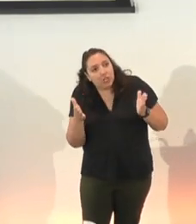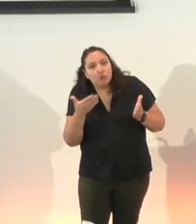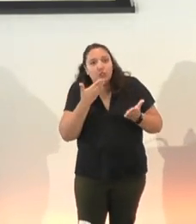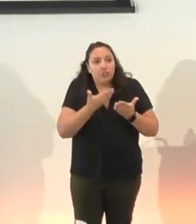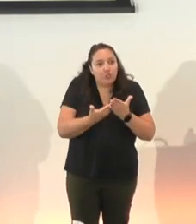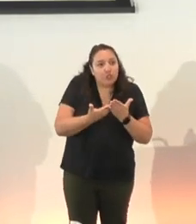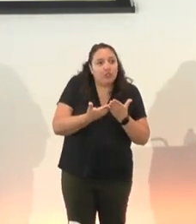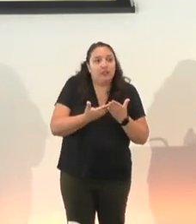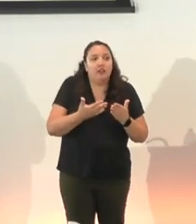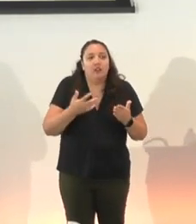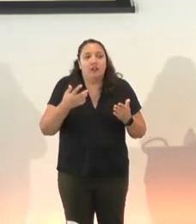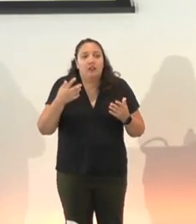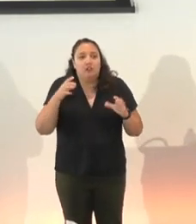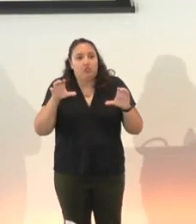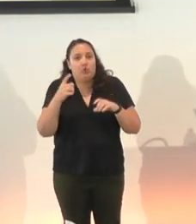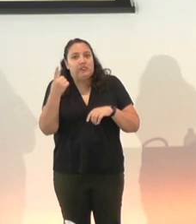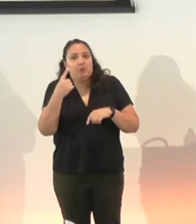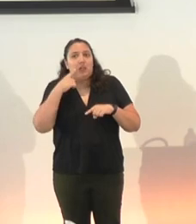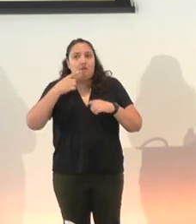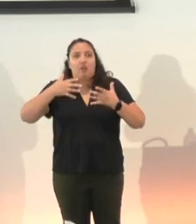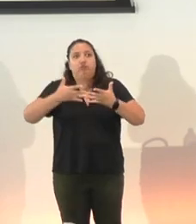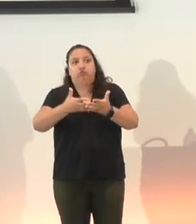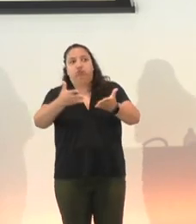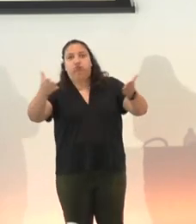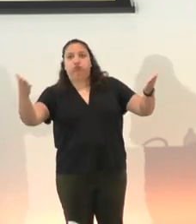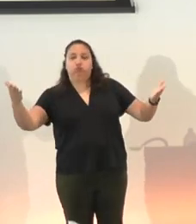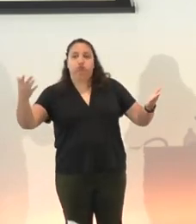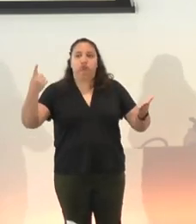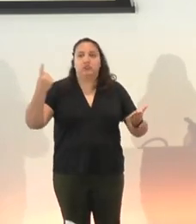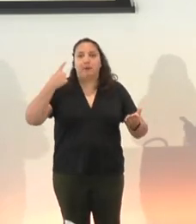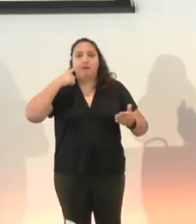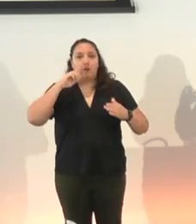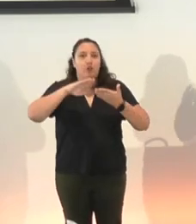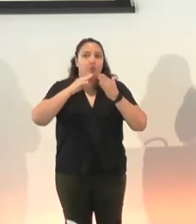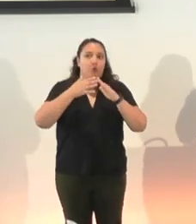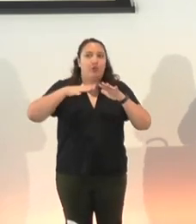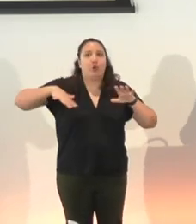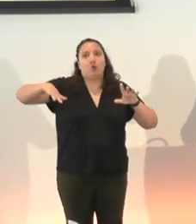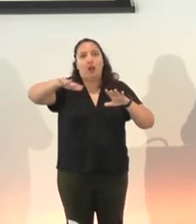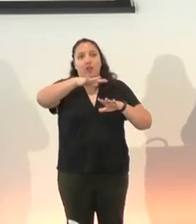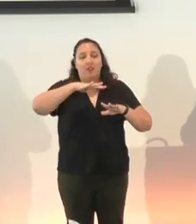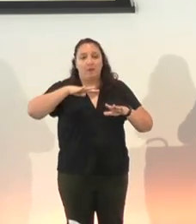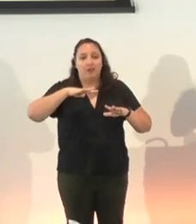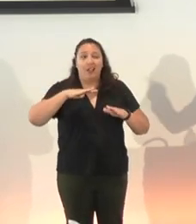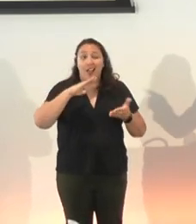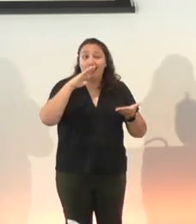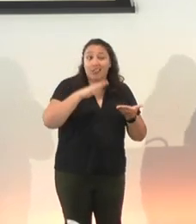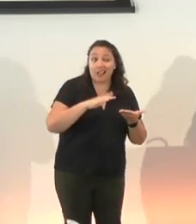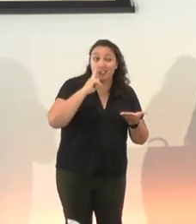for the greater good of the community around them. Less over helping a company make money.